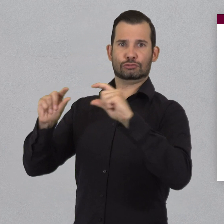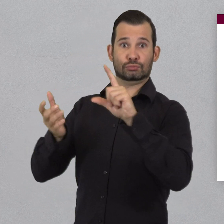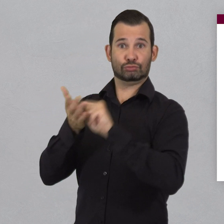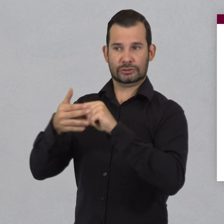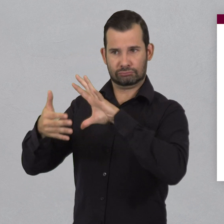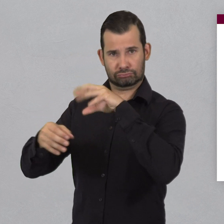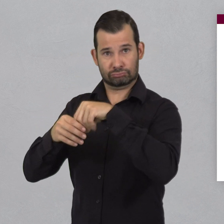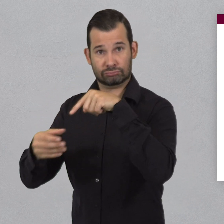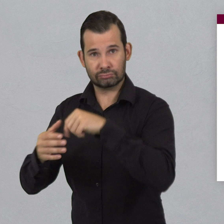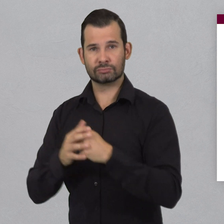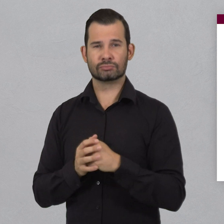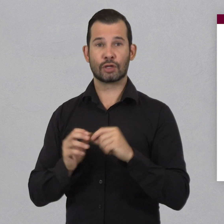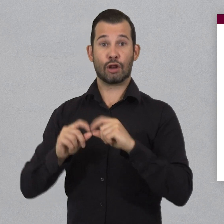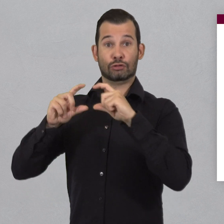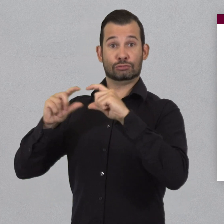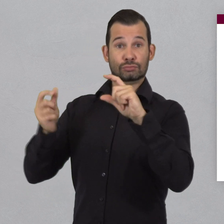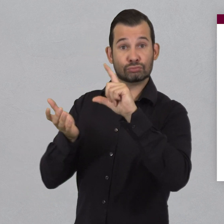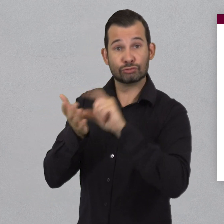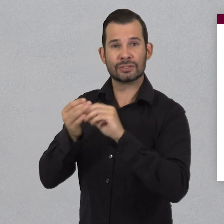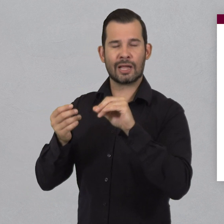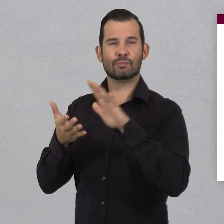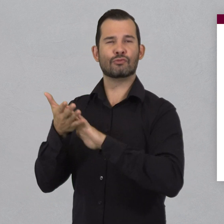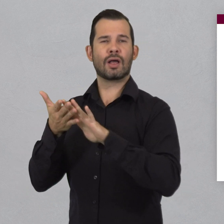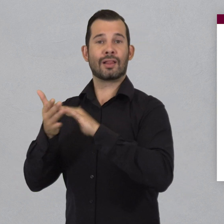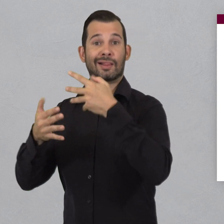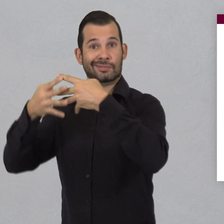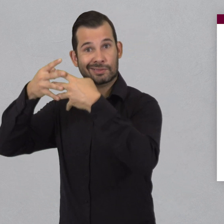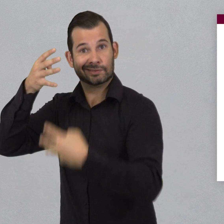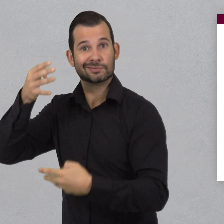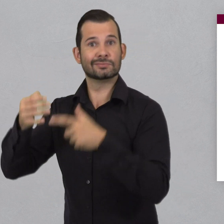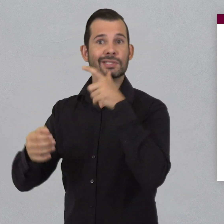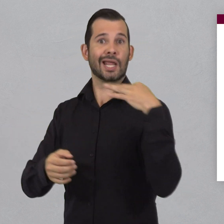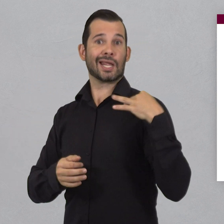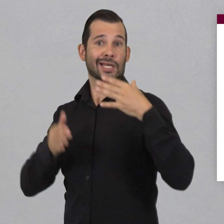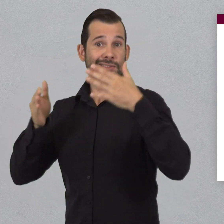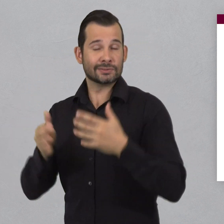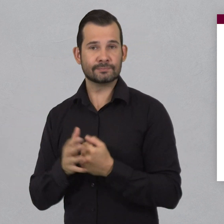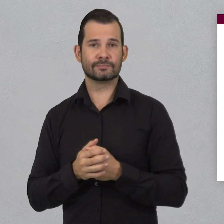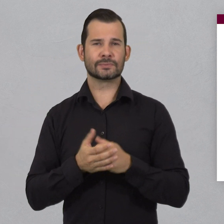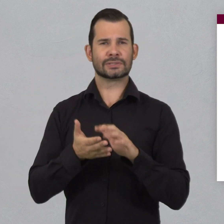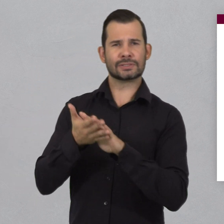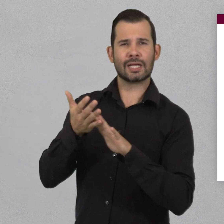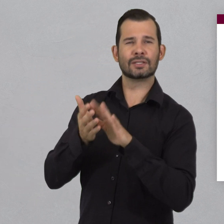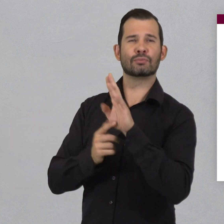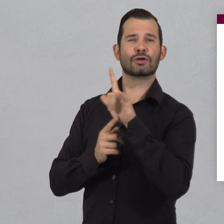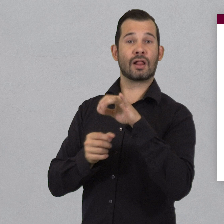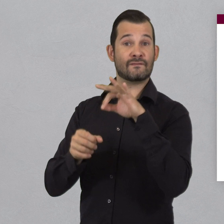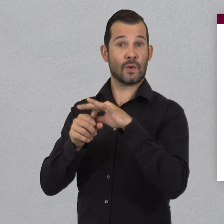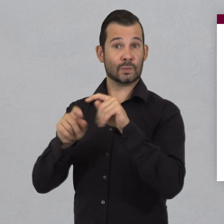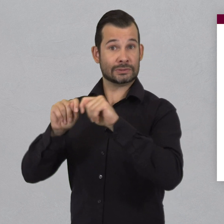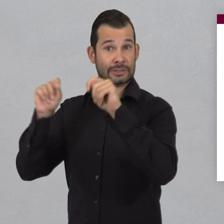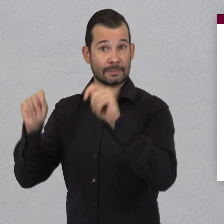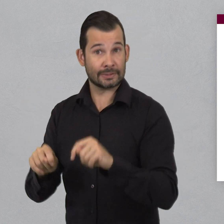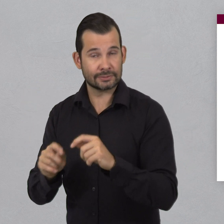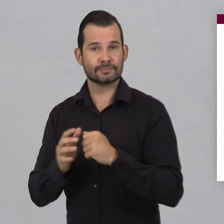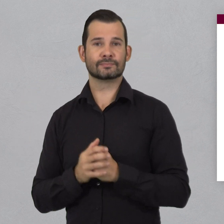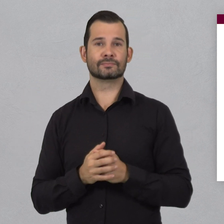· Large-print and braille lists of candidates · Tactile and braille voting templates